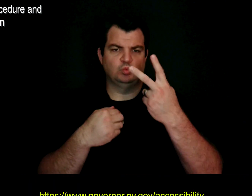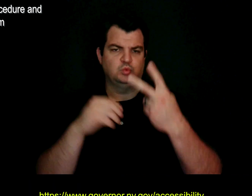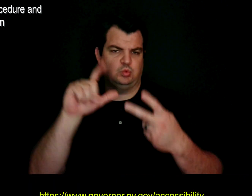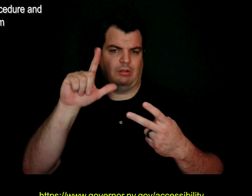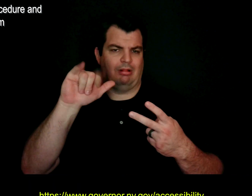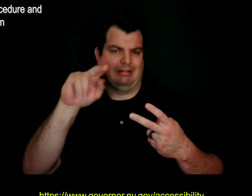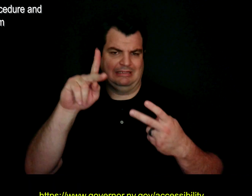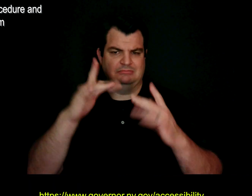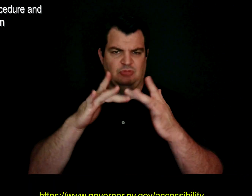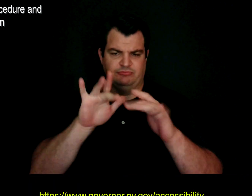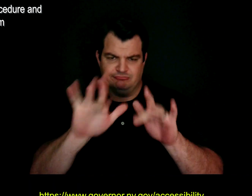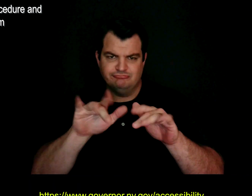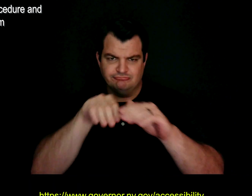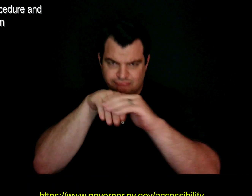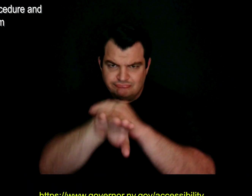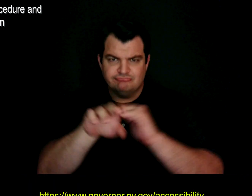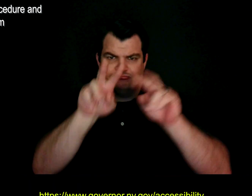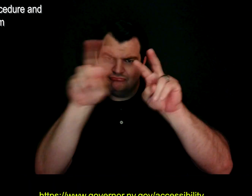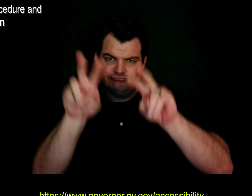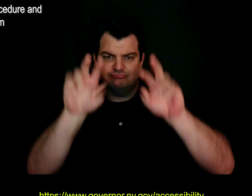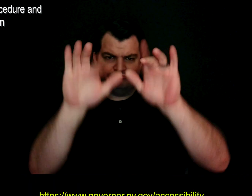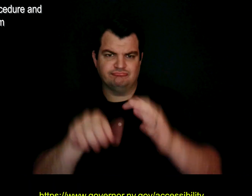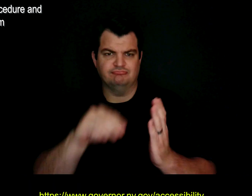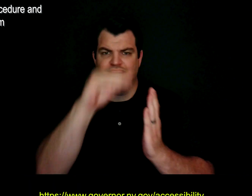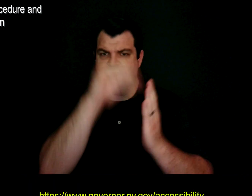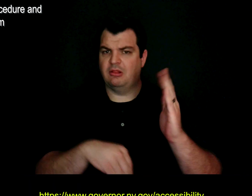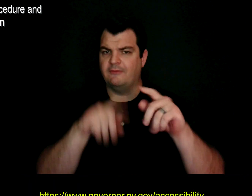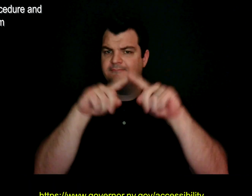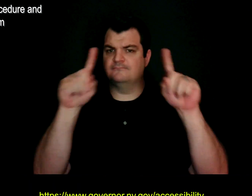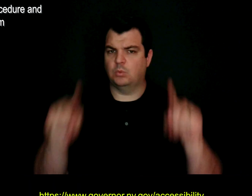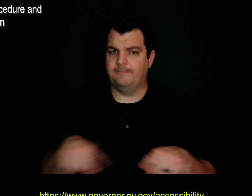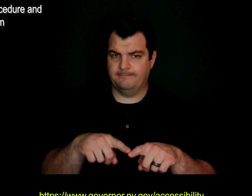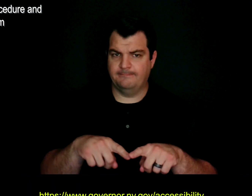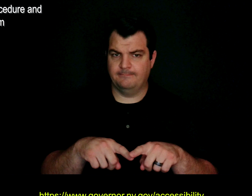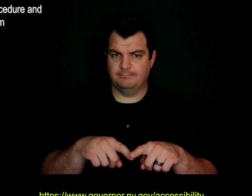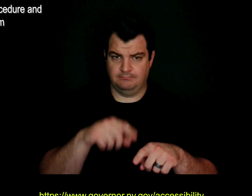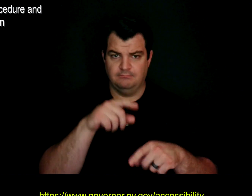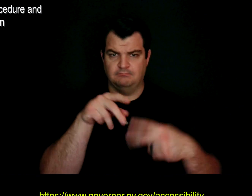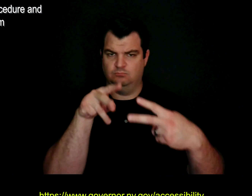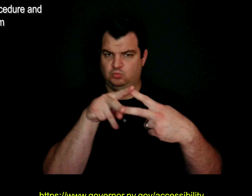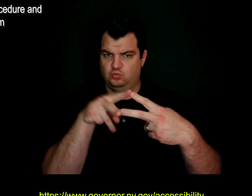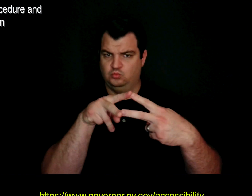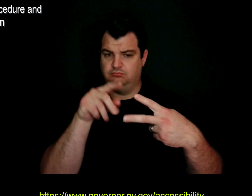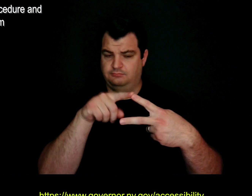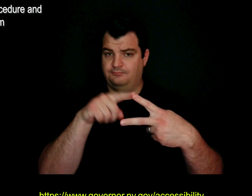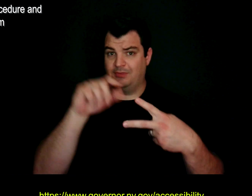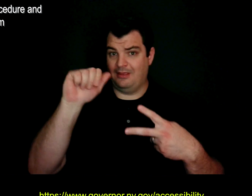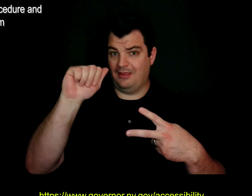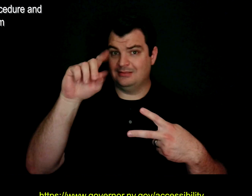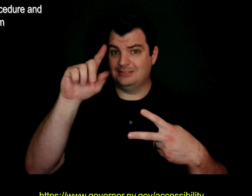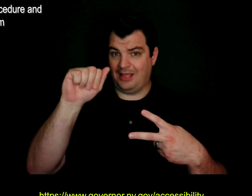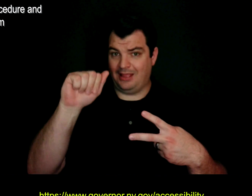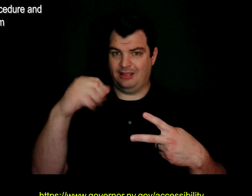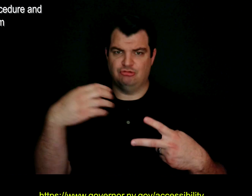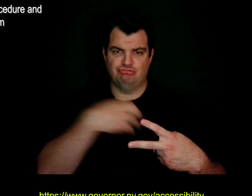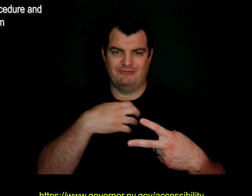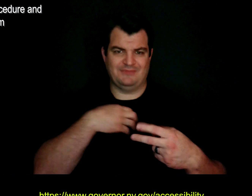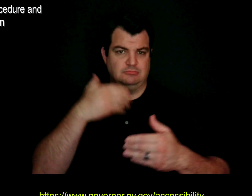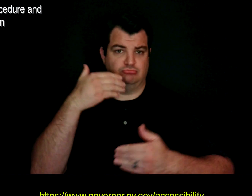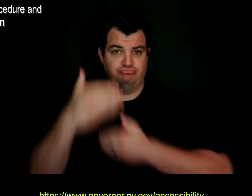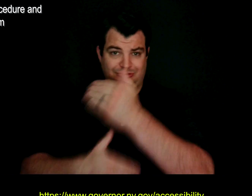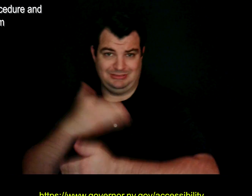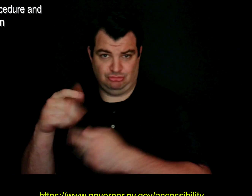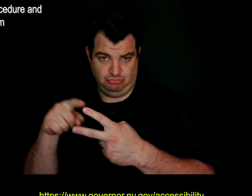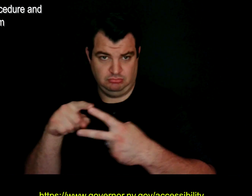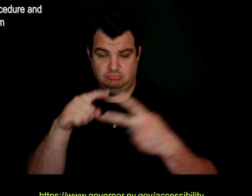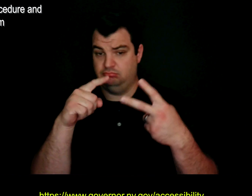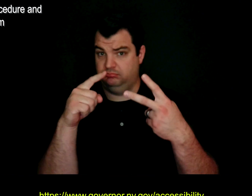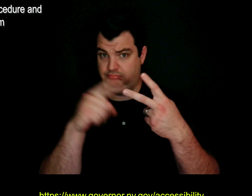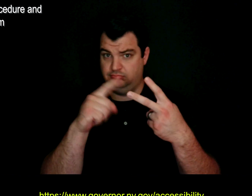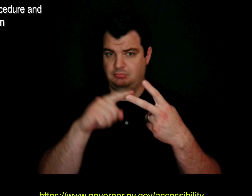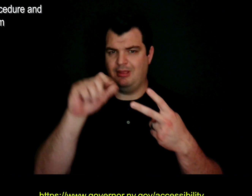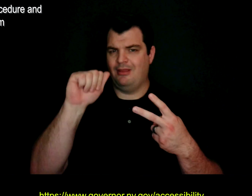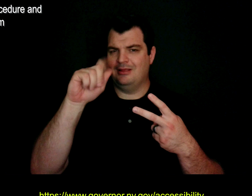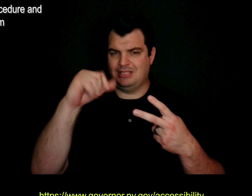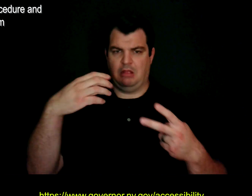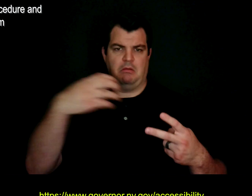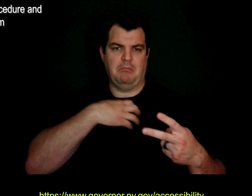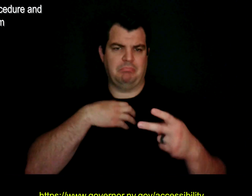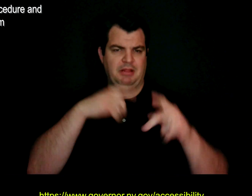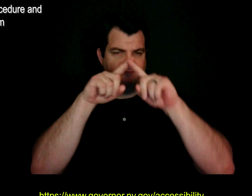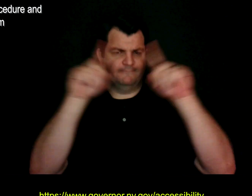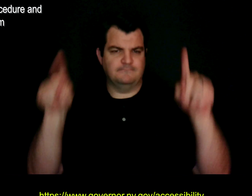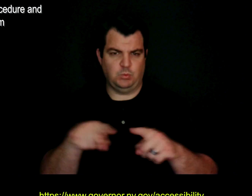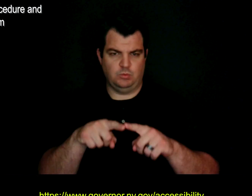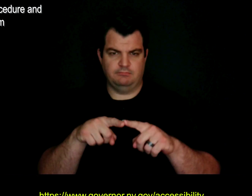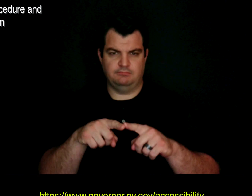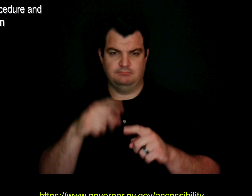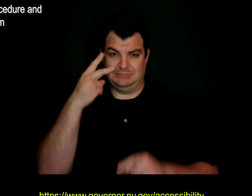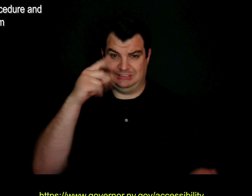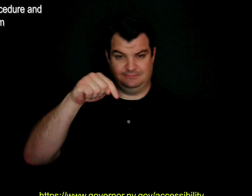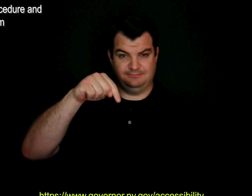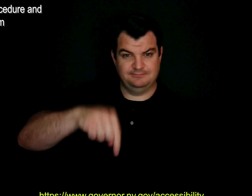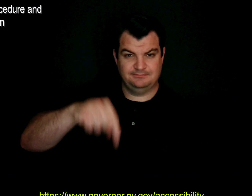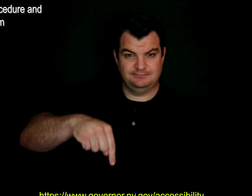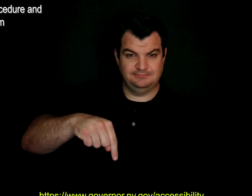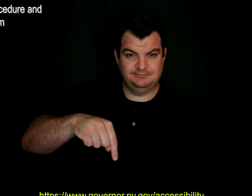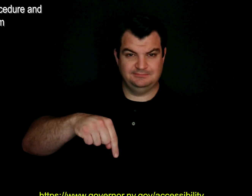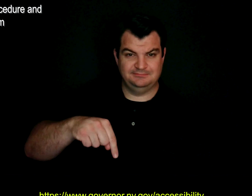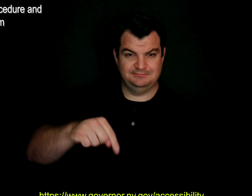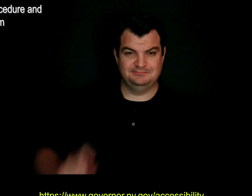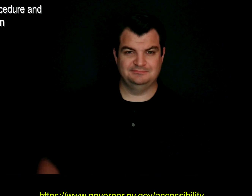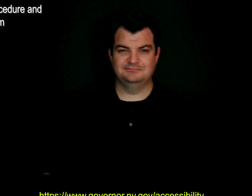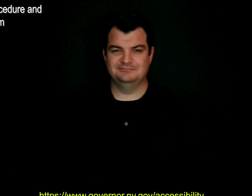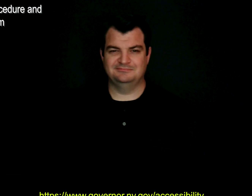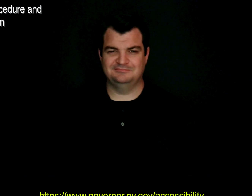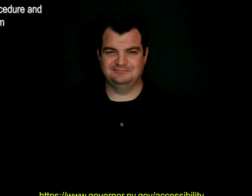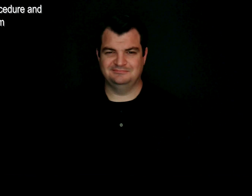https://www.governor.ny.gov/accessibility